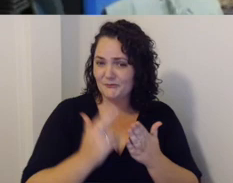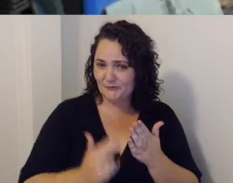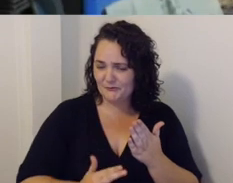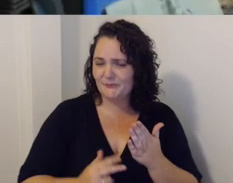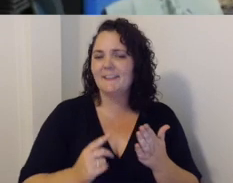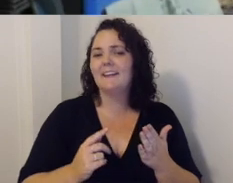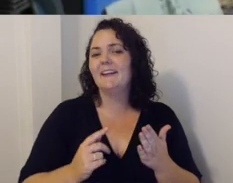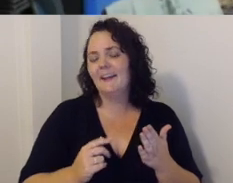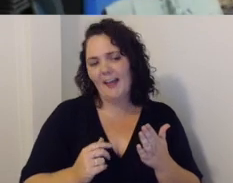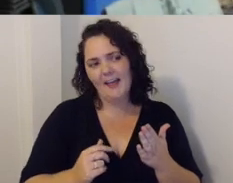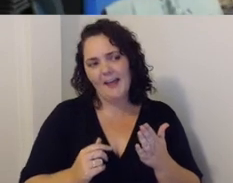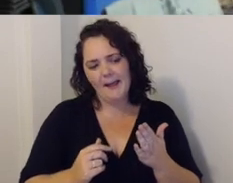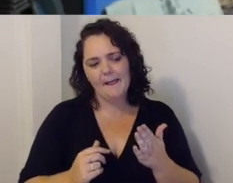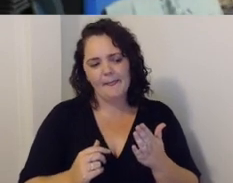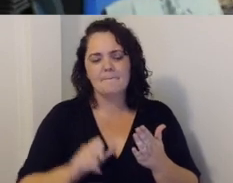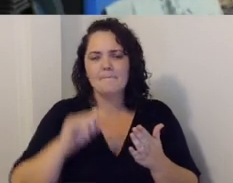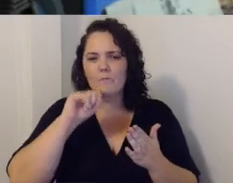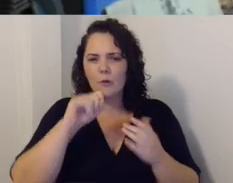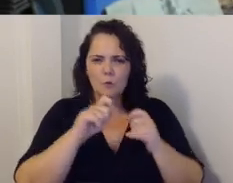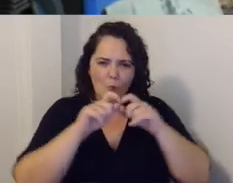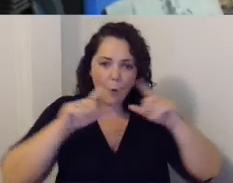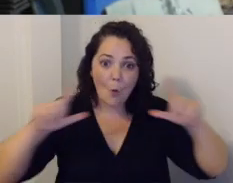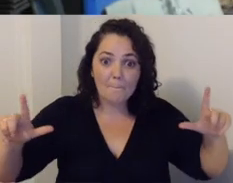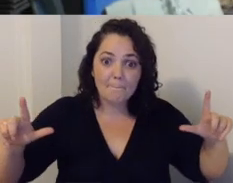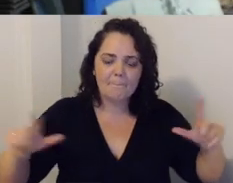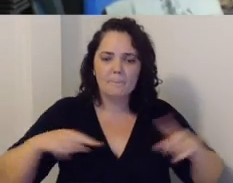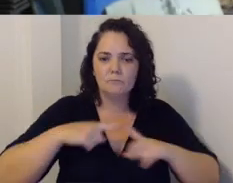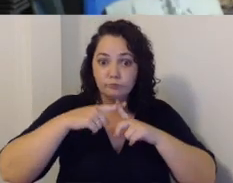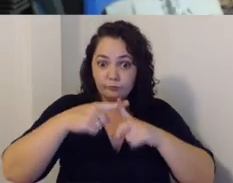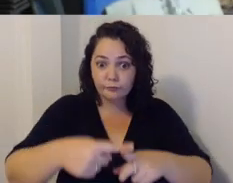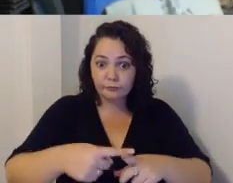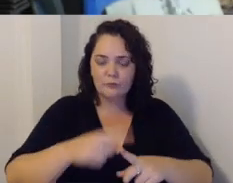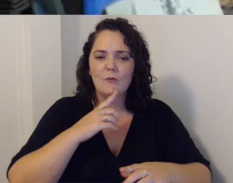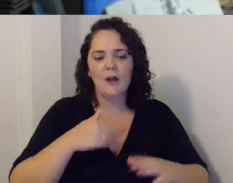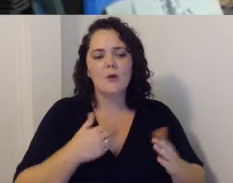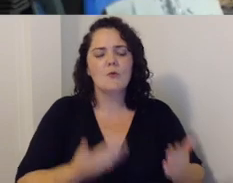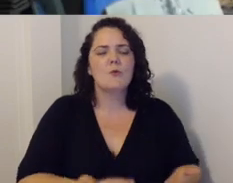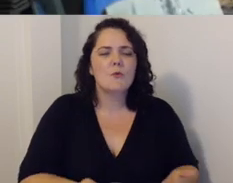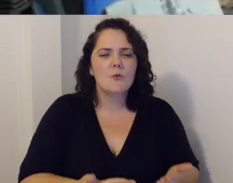we're going to zoom right in just uh and we're going to do a little tribute both to Renoir and to